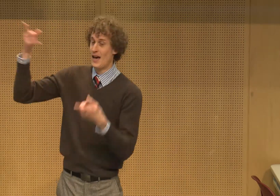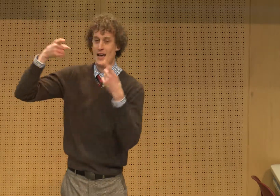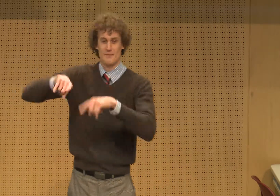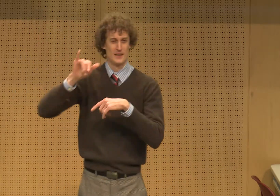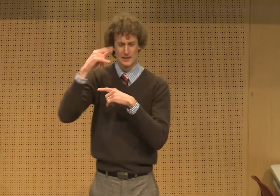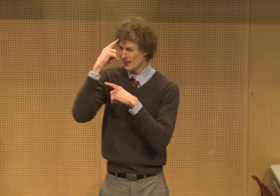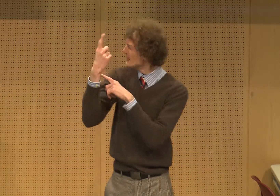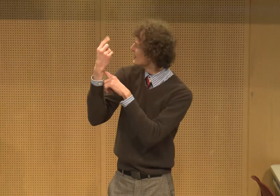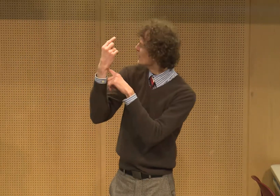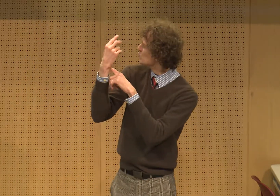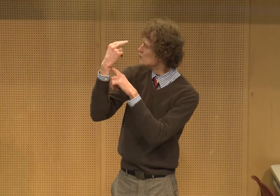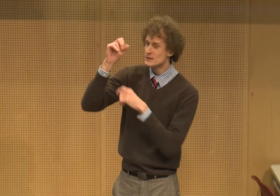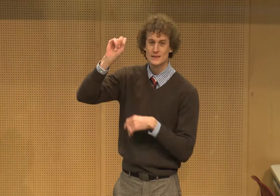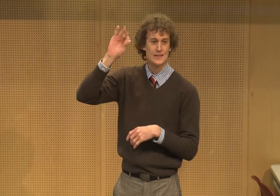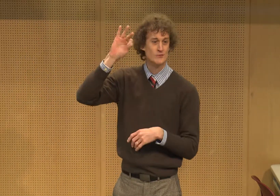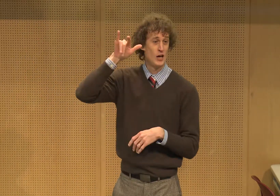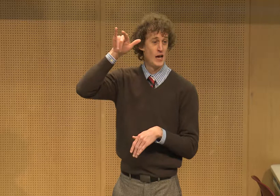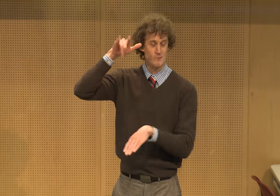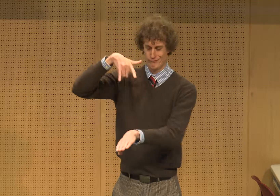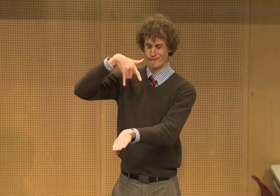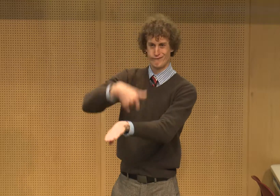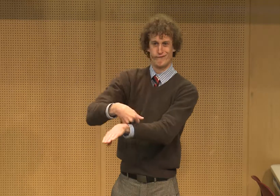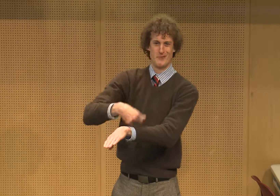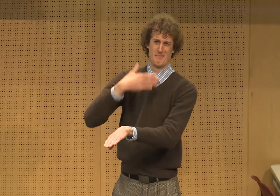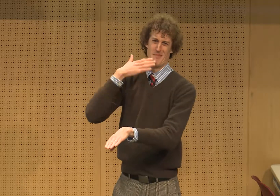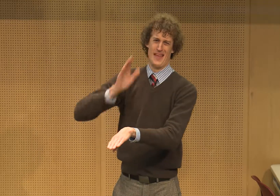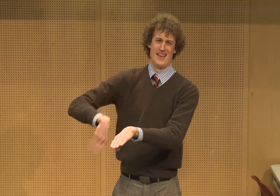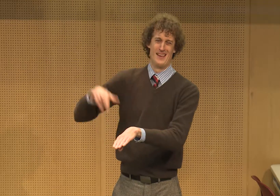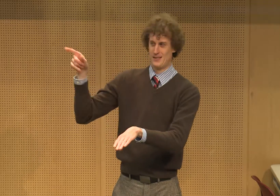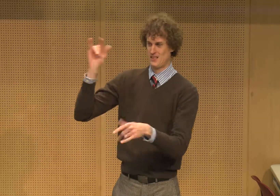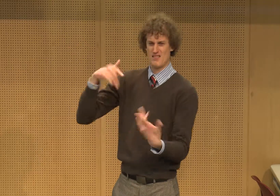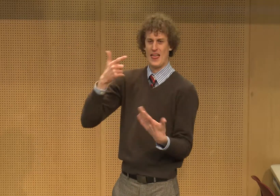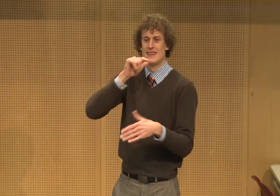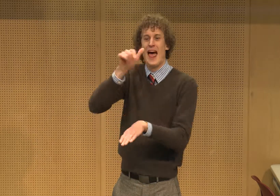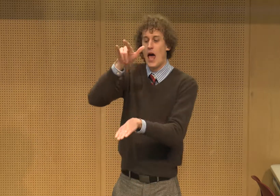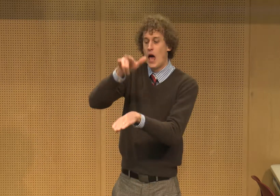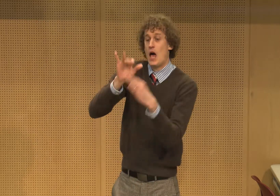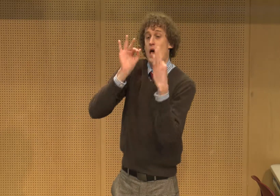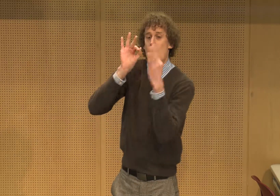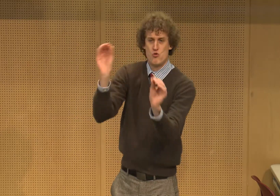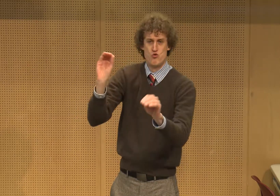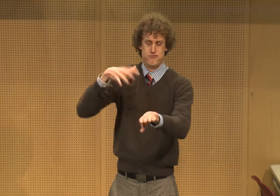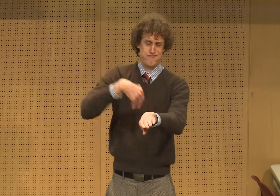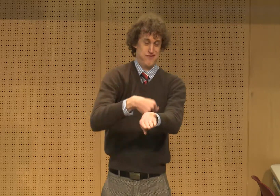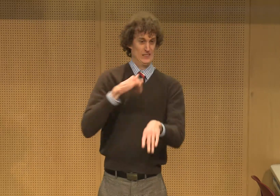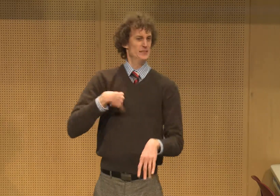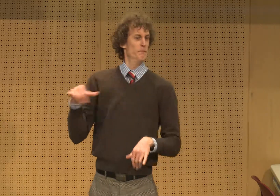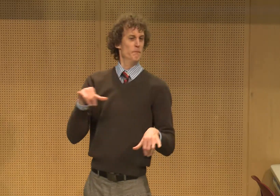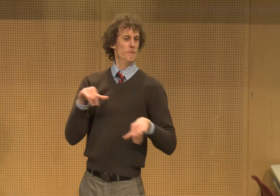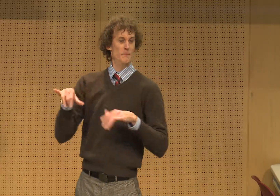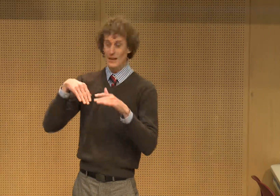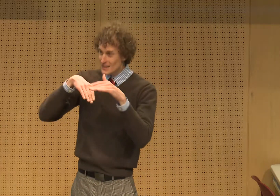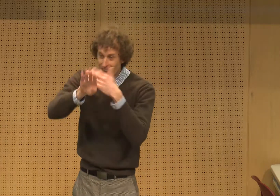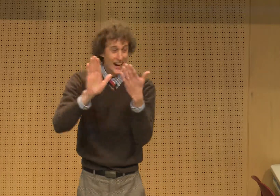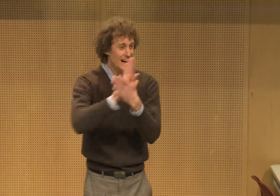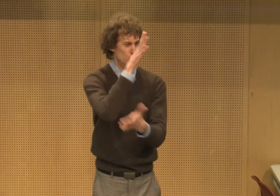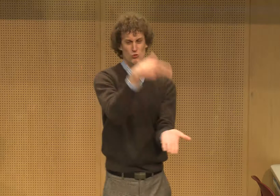And I crashed and burned like this plane. Ha ha! This airplane-- Actually a couple years ago, there's a picture of an airplane that crashed in San Francisco.